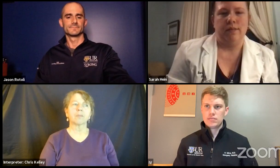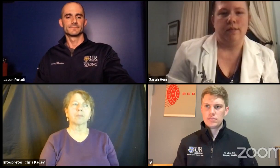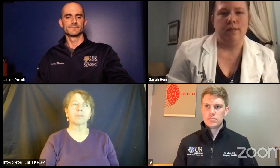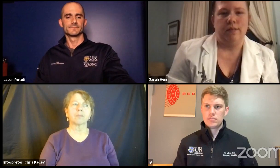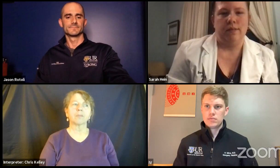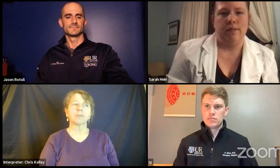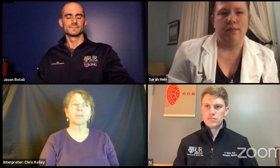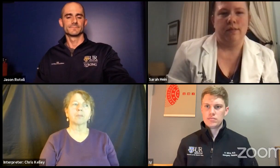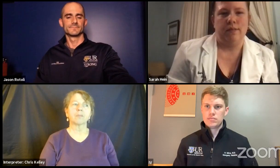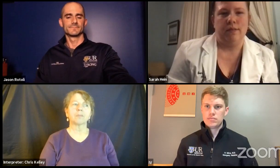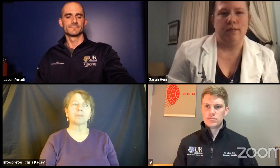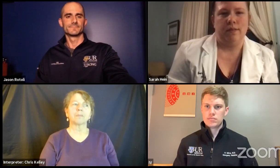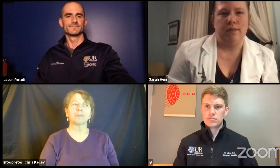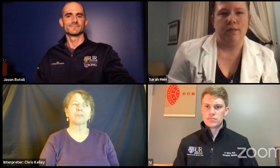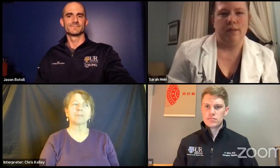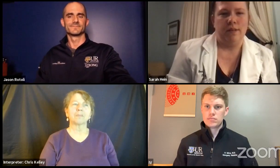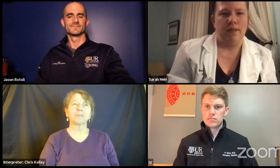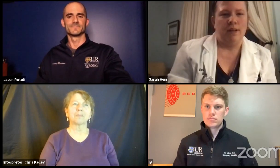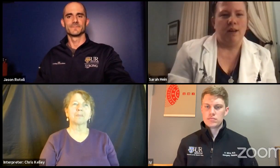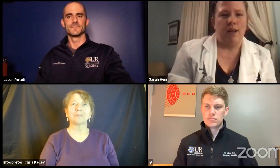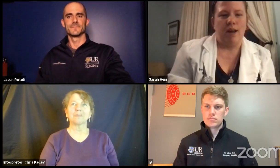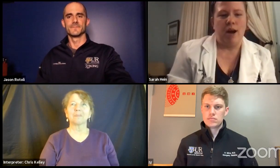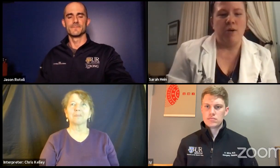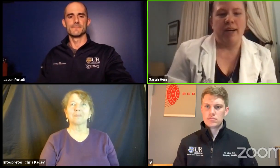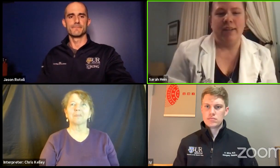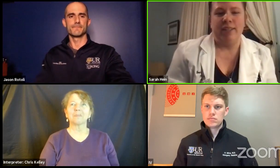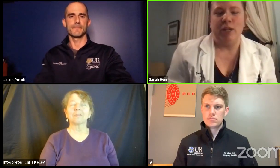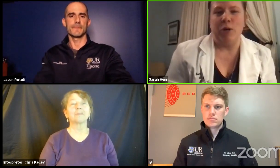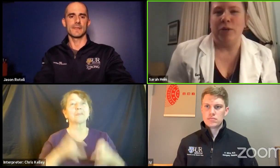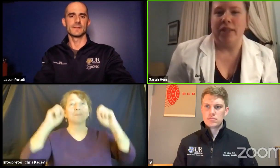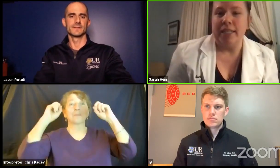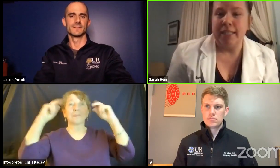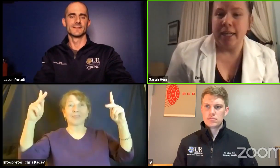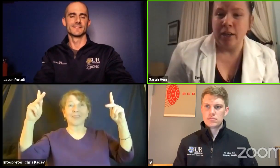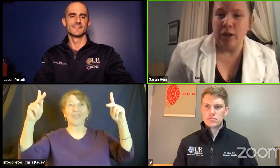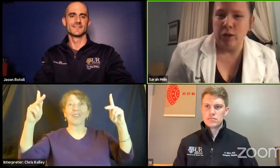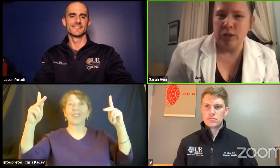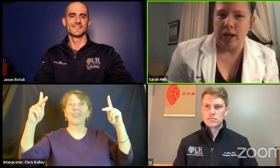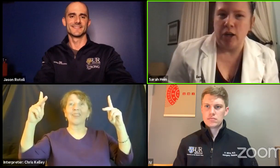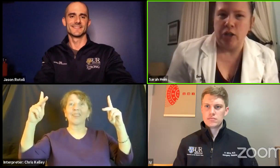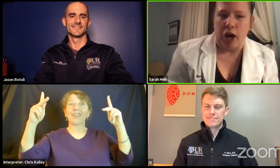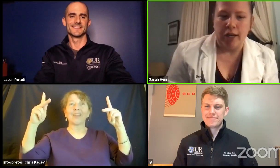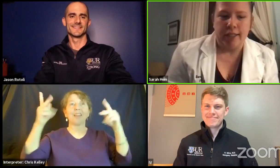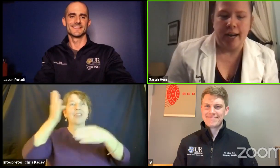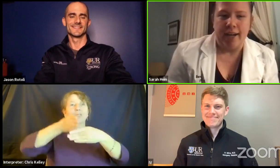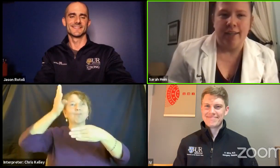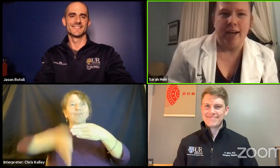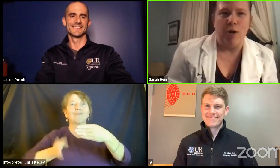transportation and you call 911 because you need to get to the emergency